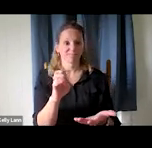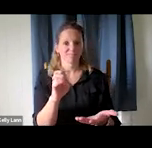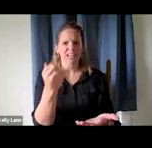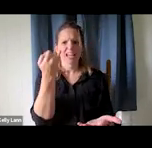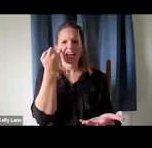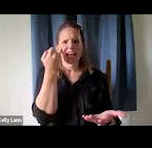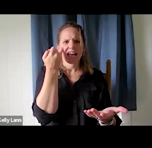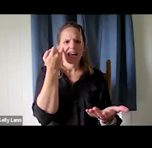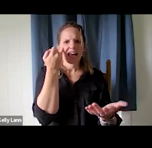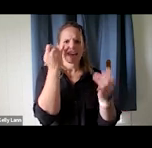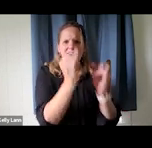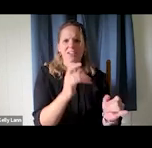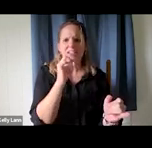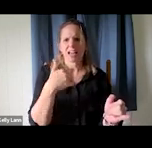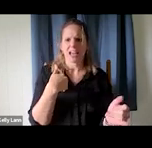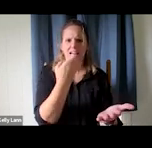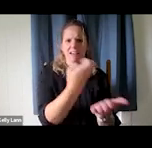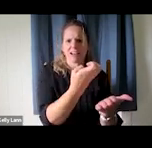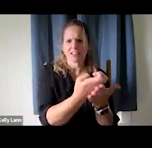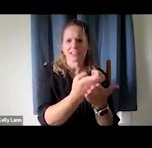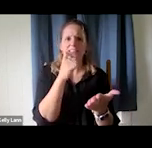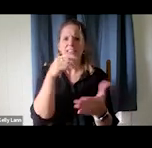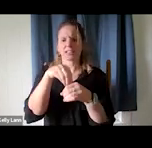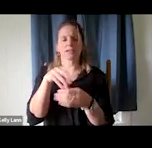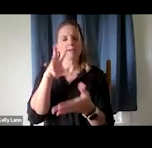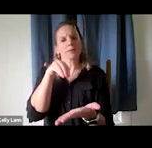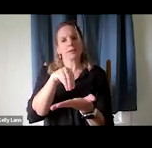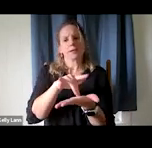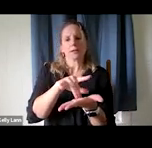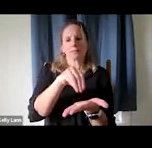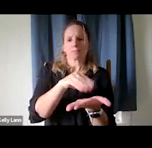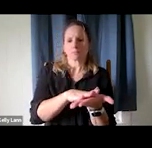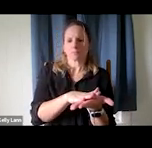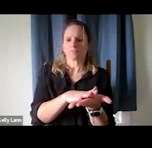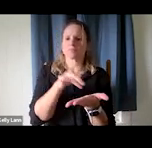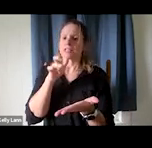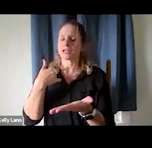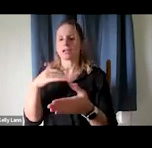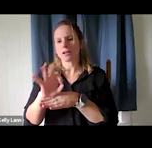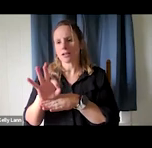It's not in their medical records, you're not able to obtain that functional evidence